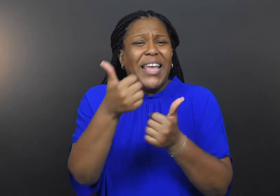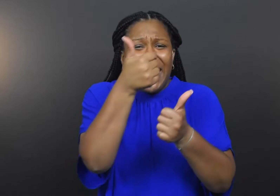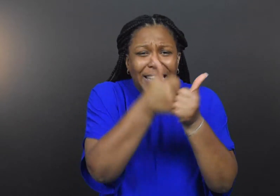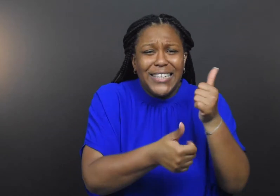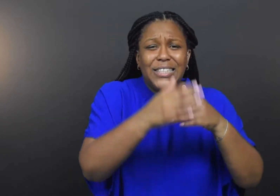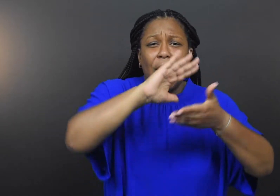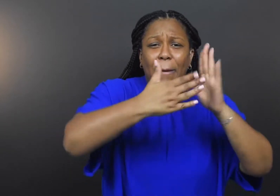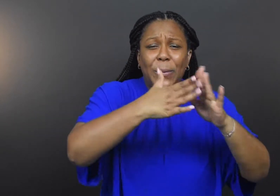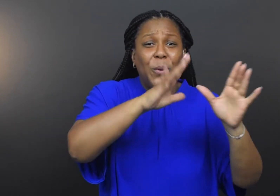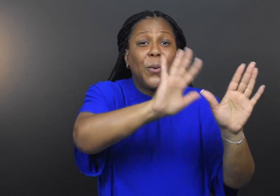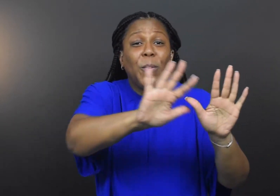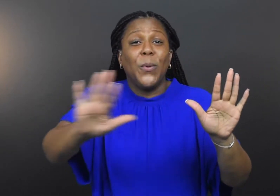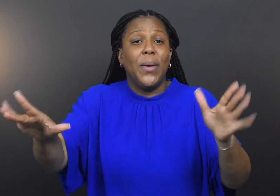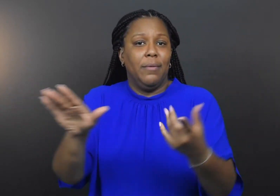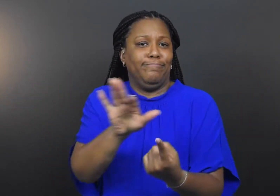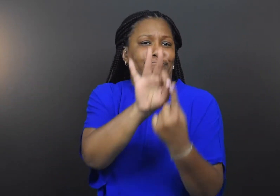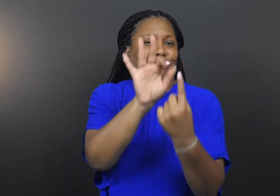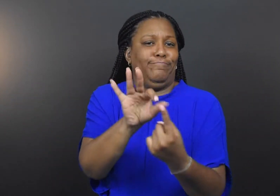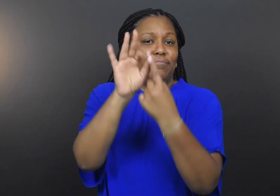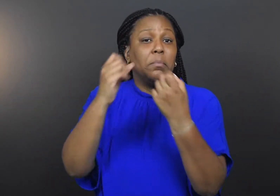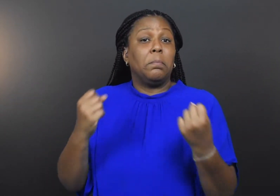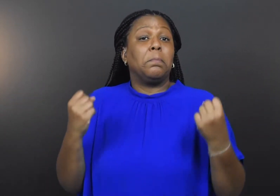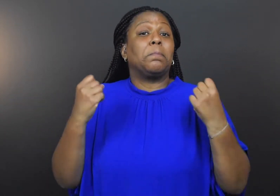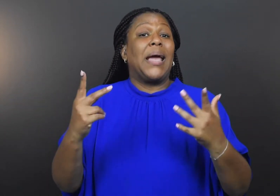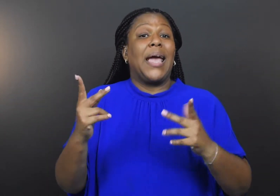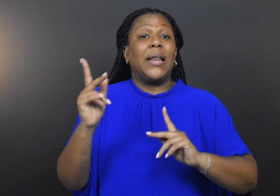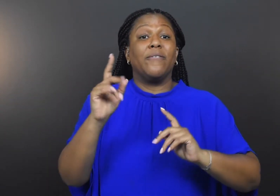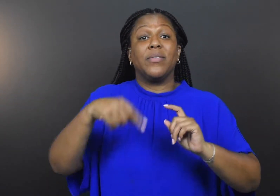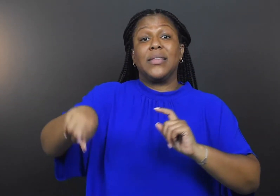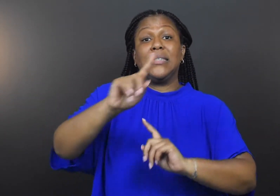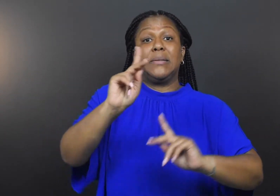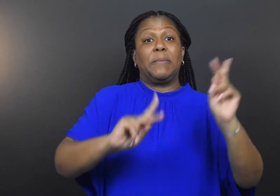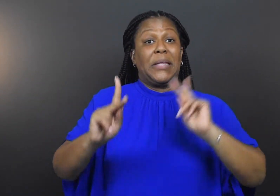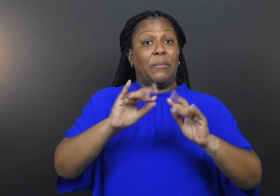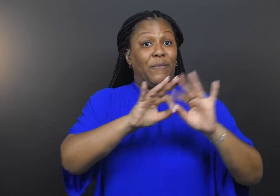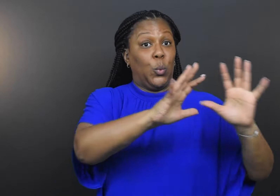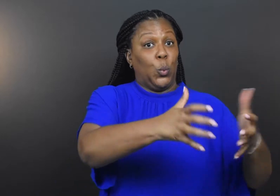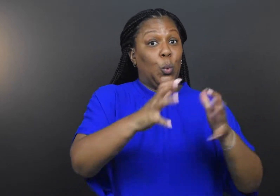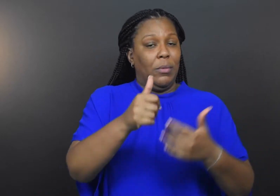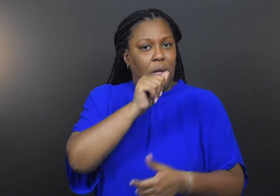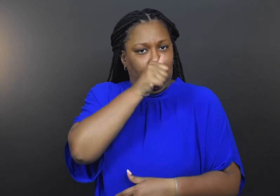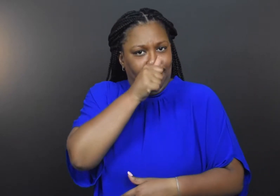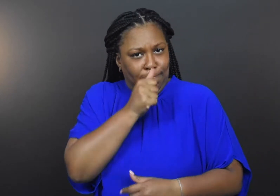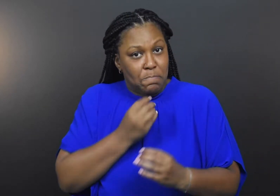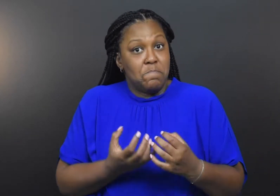each community is unique, many people in these groups have suffered much more in the pandemic.